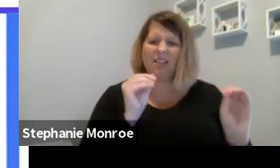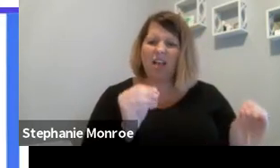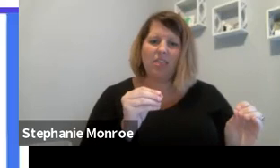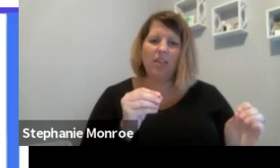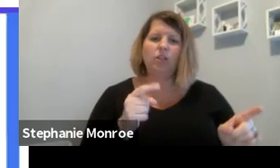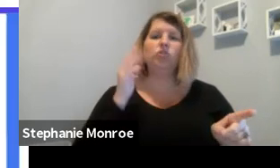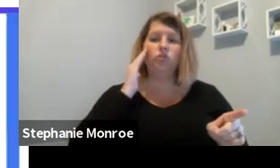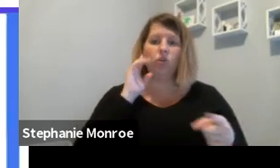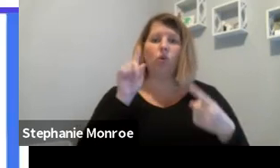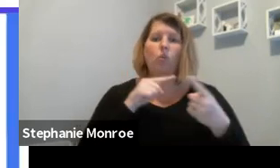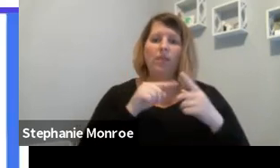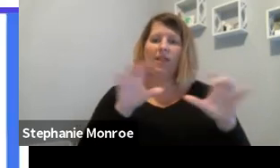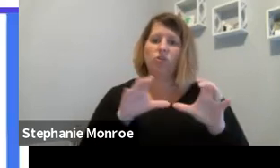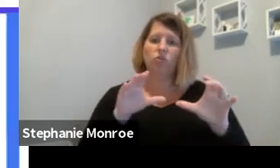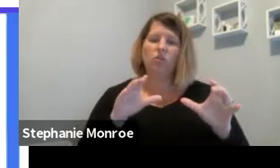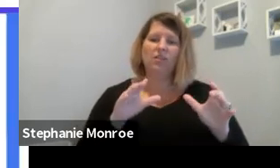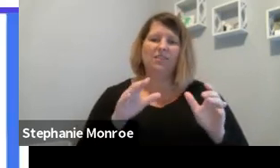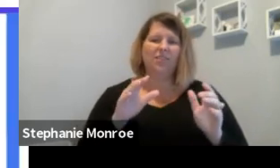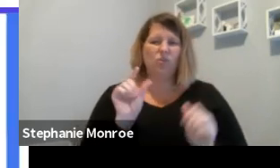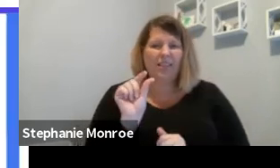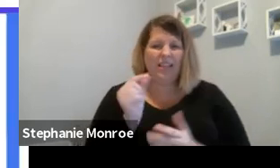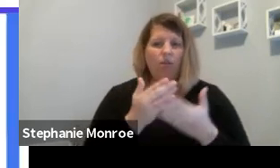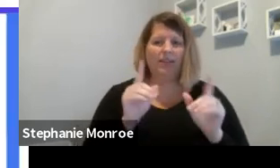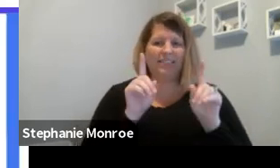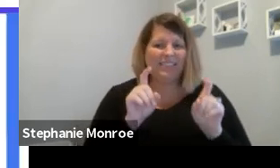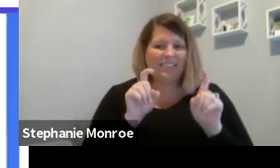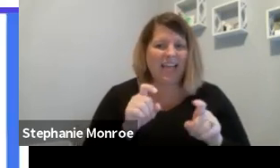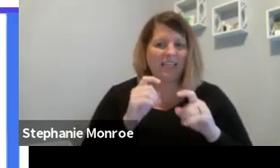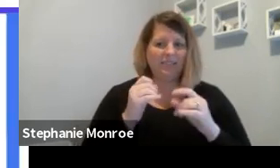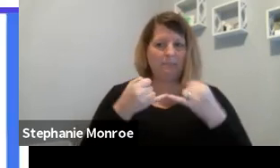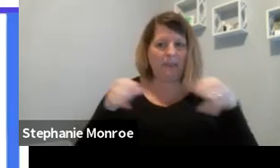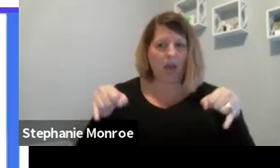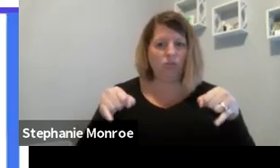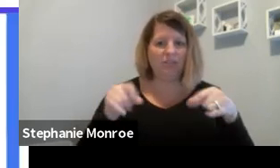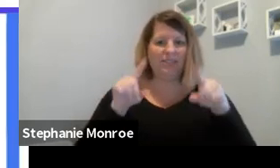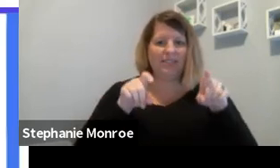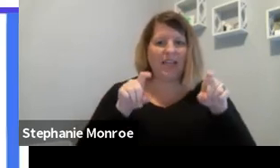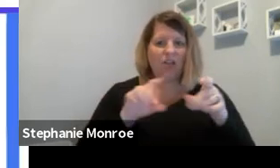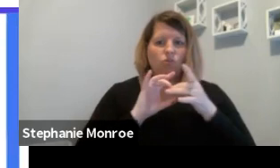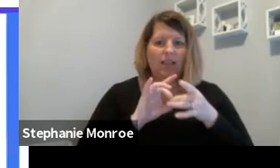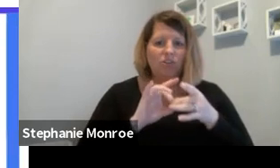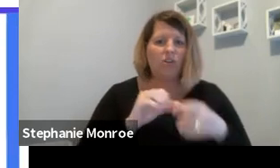to test boundaries, to test the relationship, that I didn't go talk to my parents.